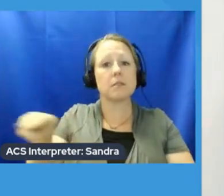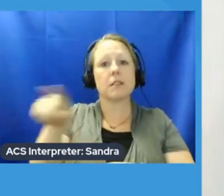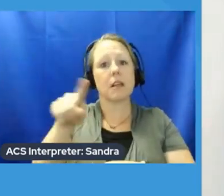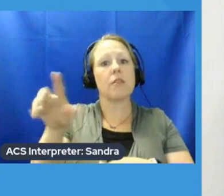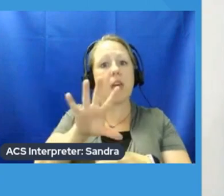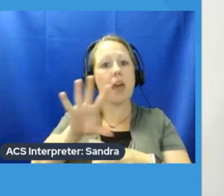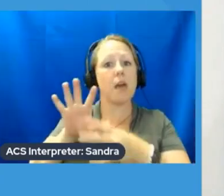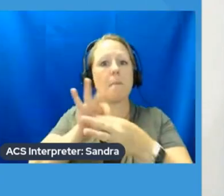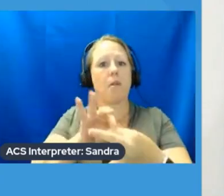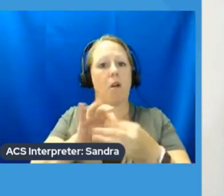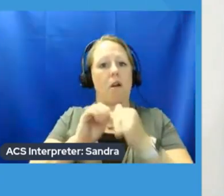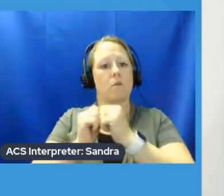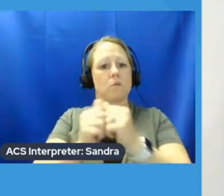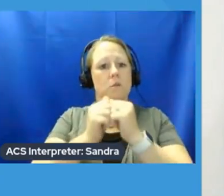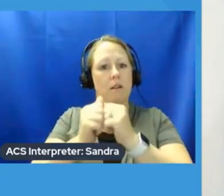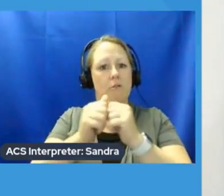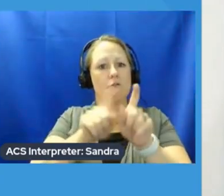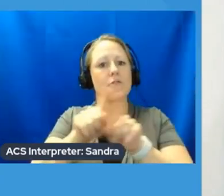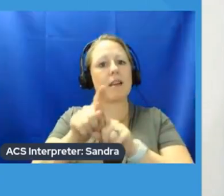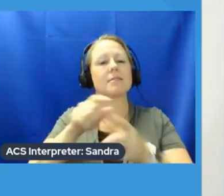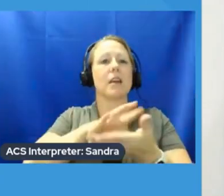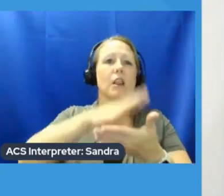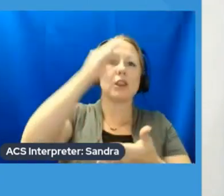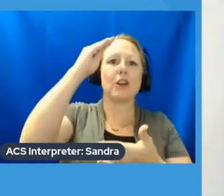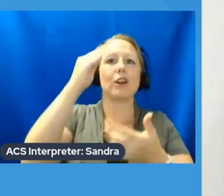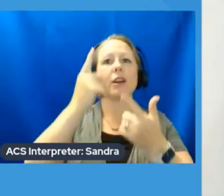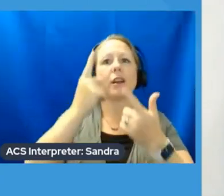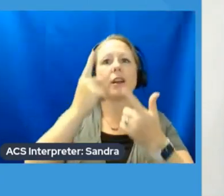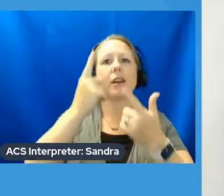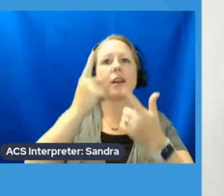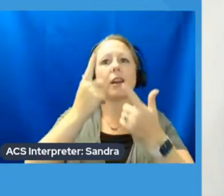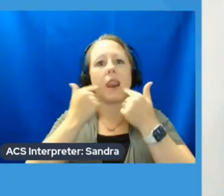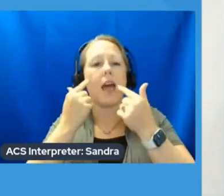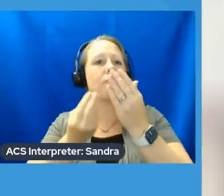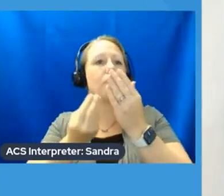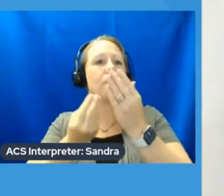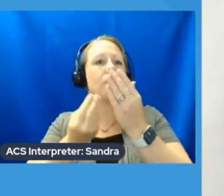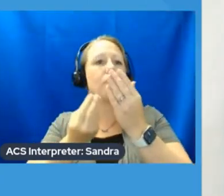in childcare, in preschool, in elementary school, in high school, in life.